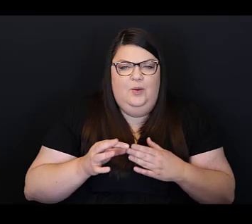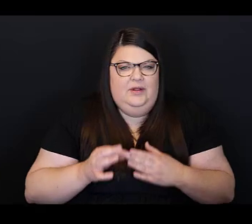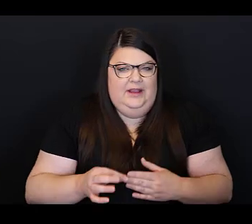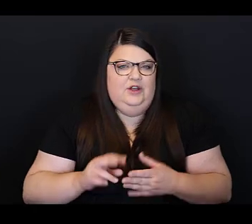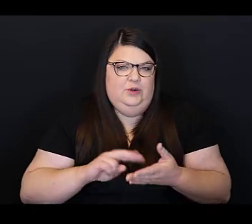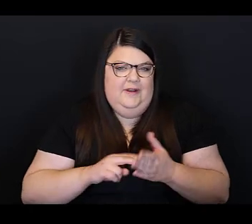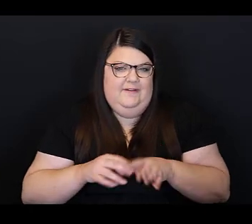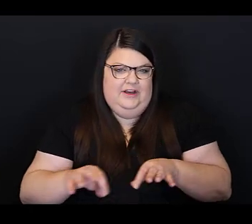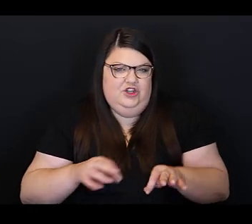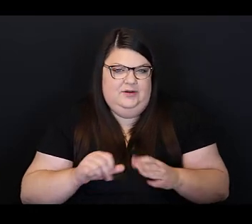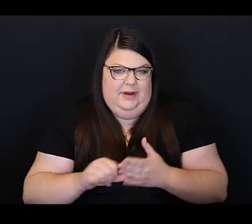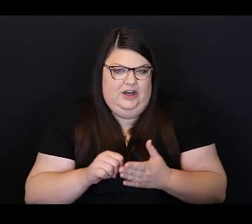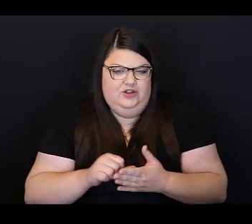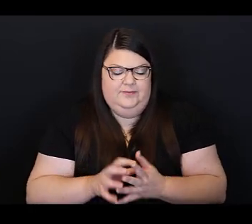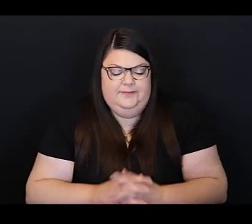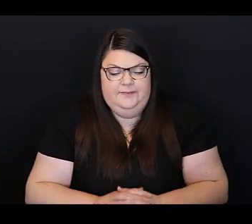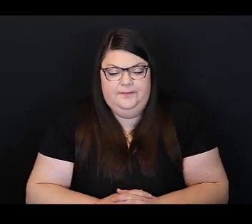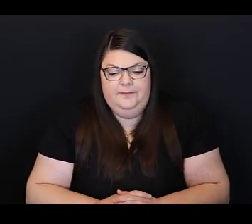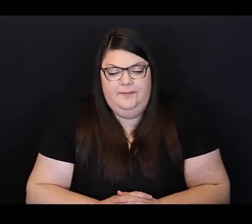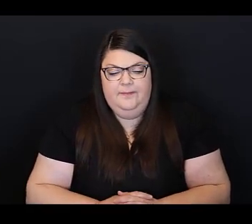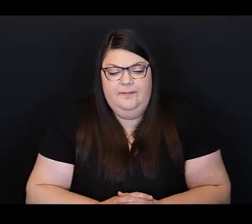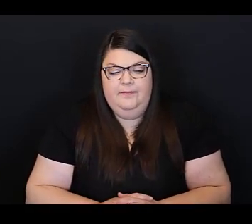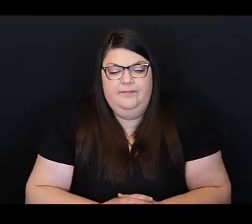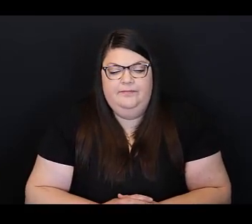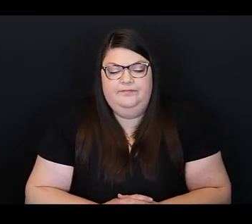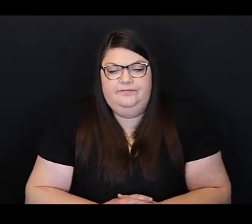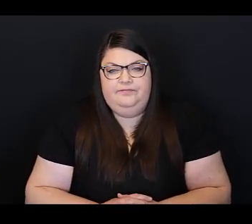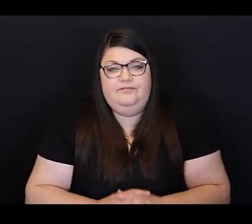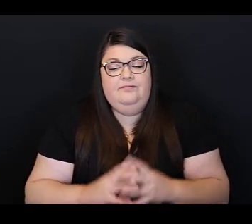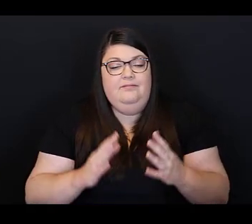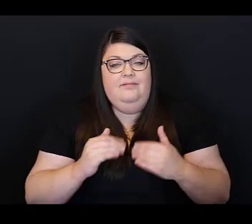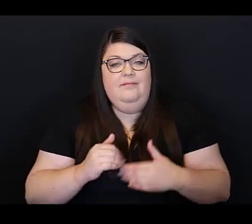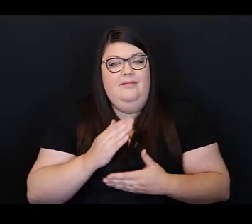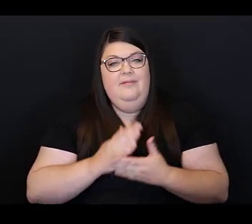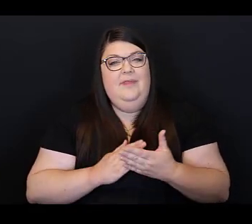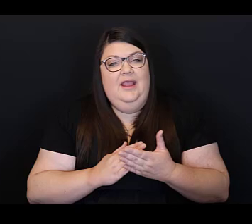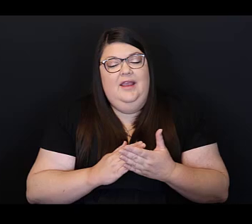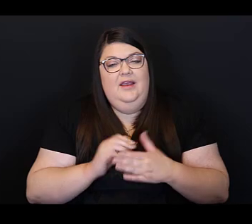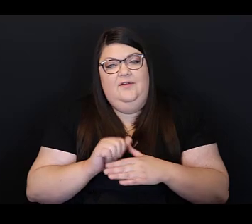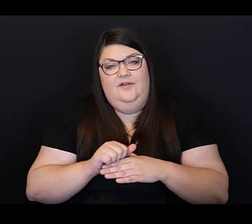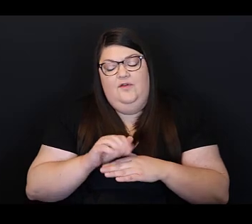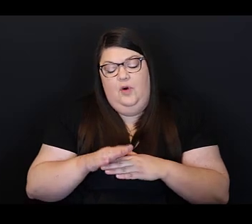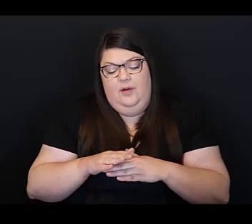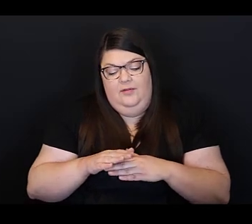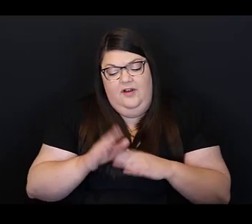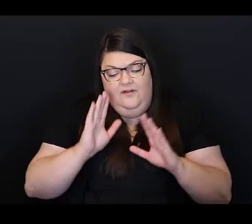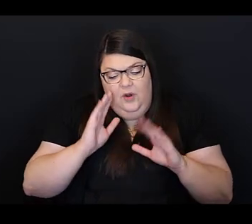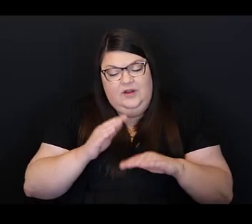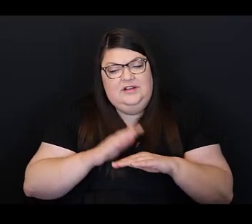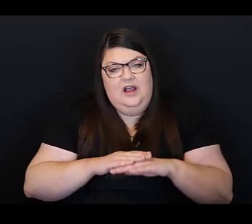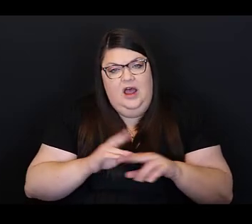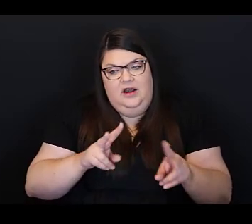to a page of definitions. The next section of the submission form focuses on uploading the material